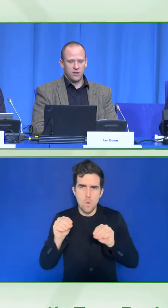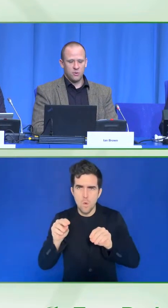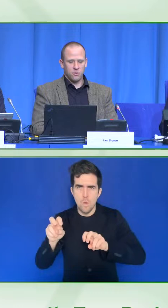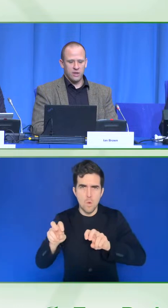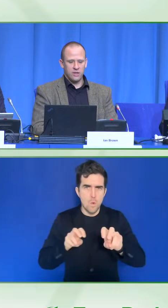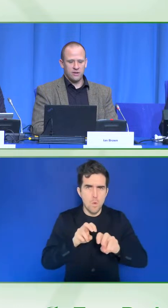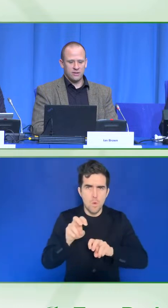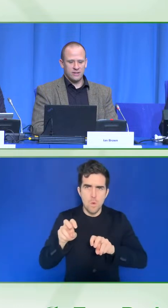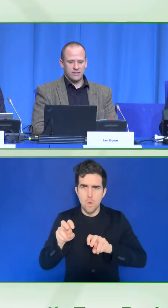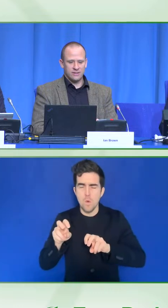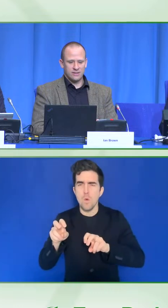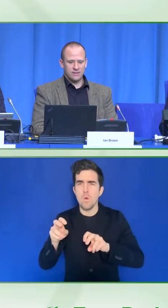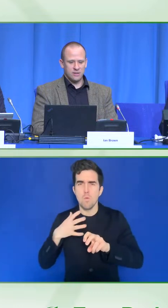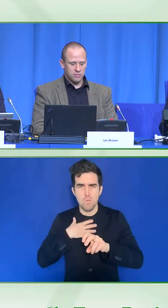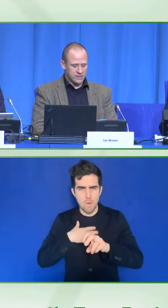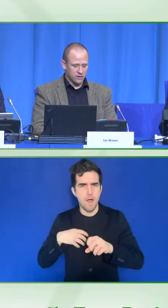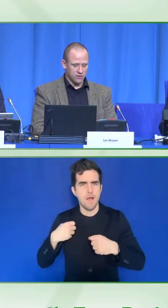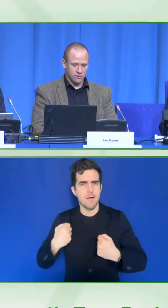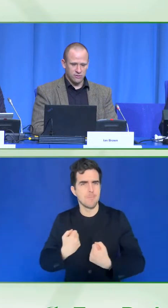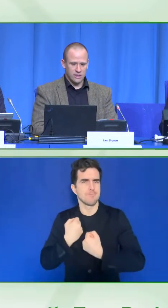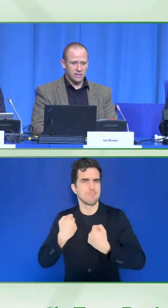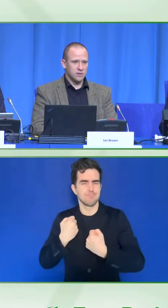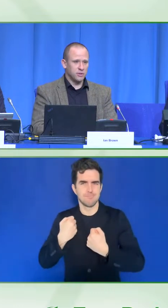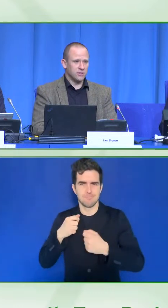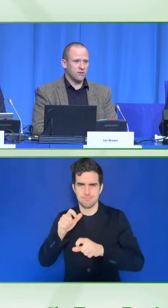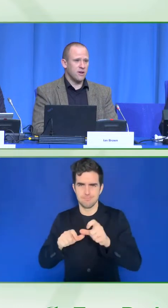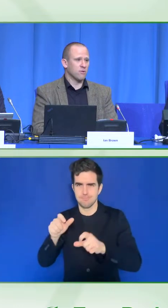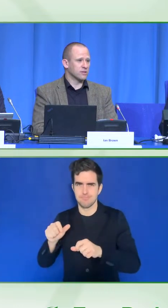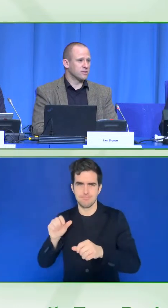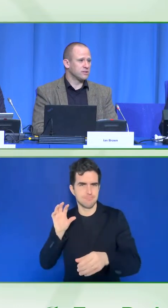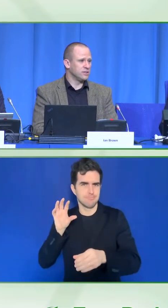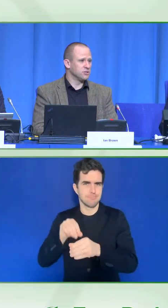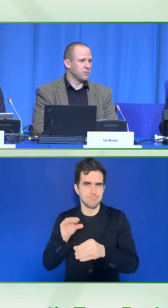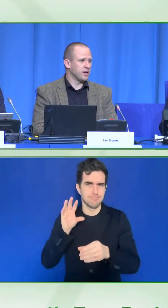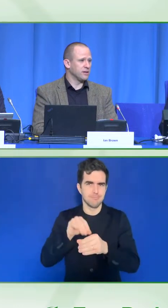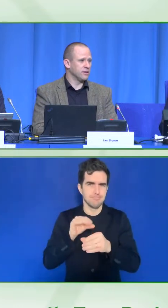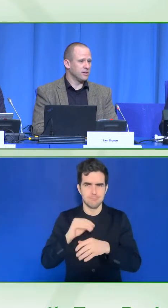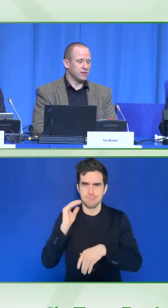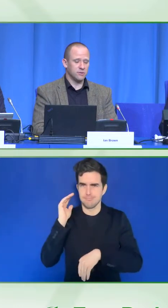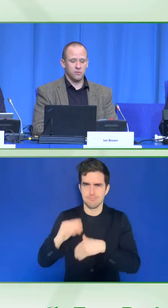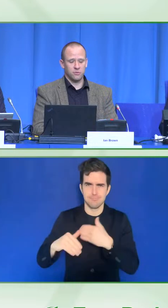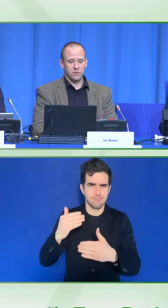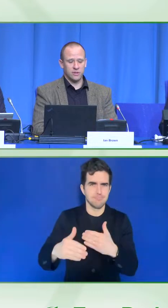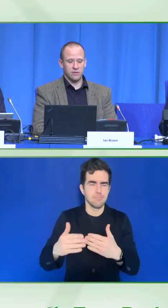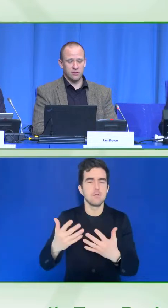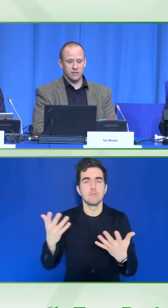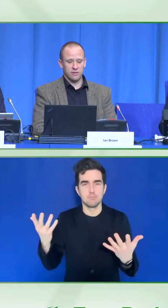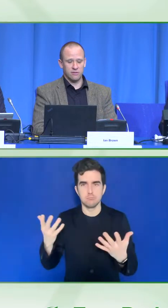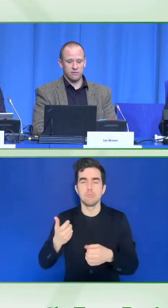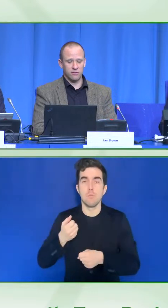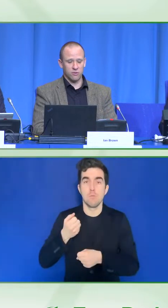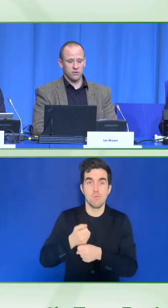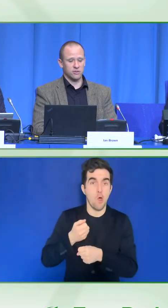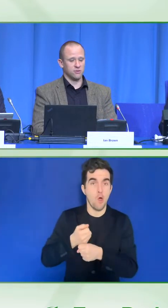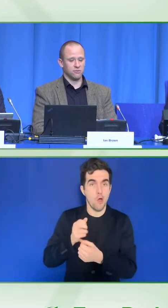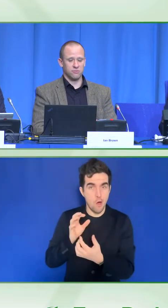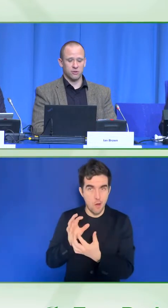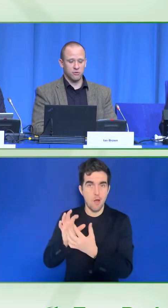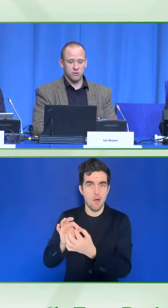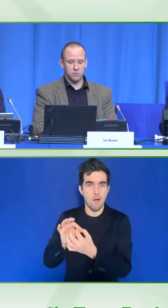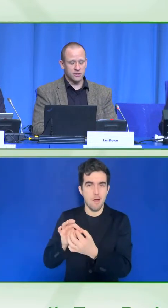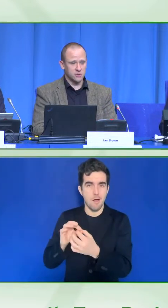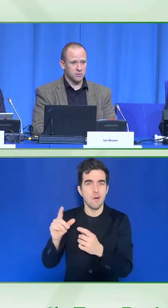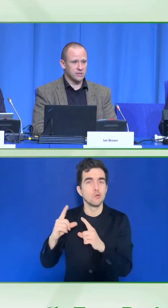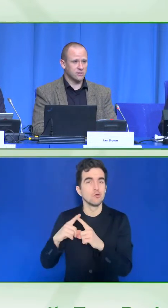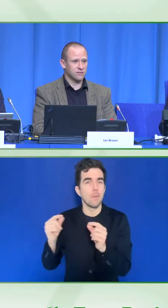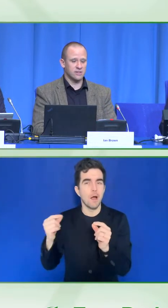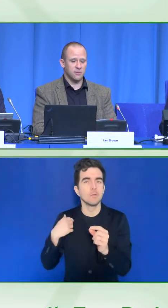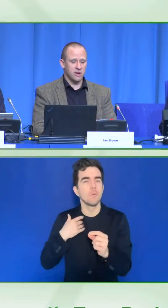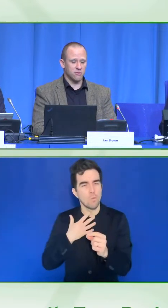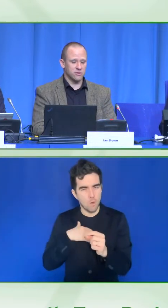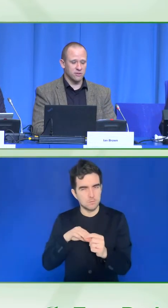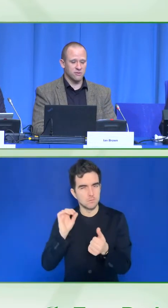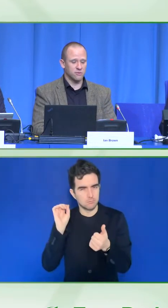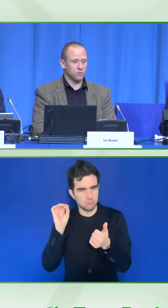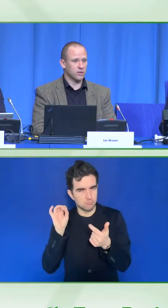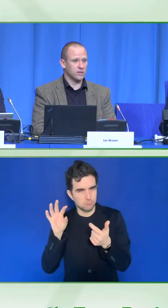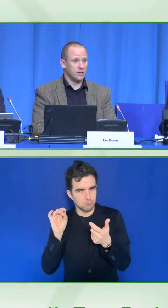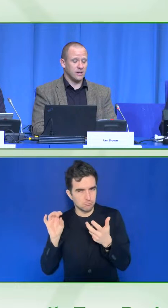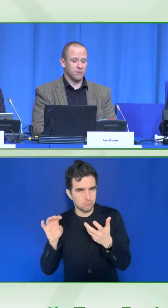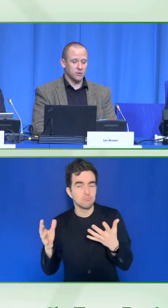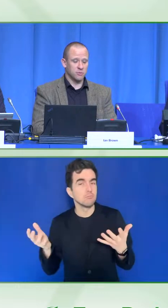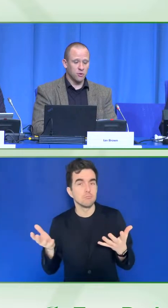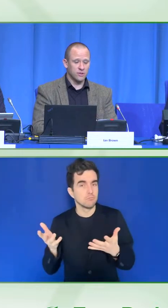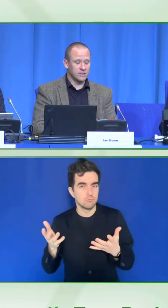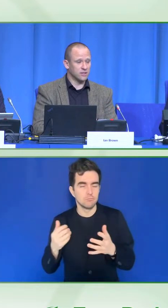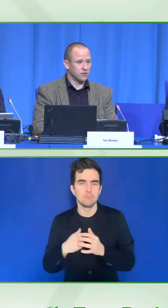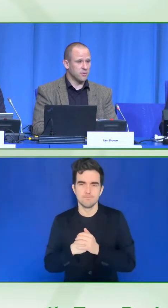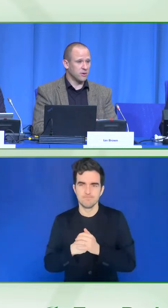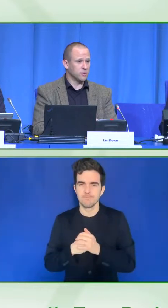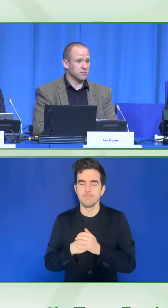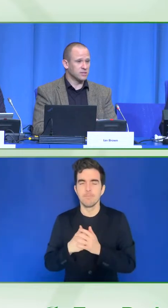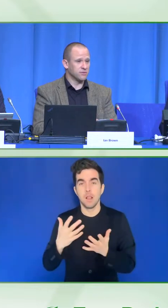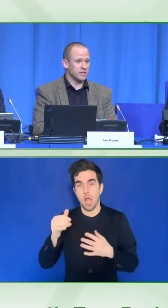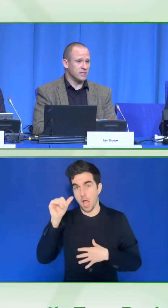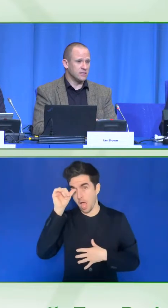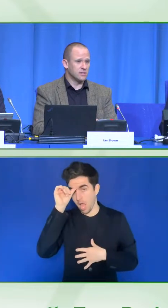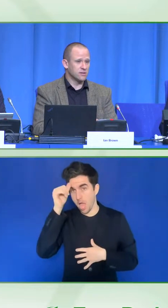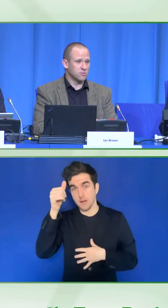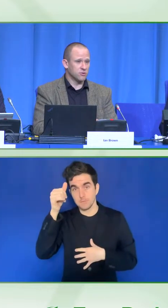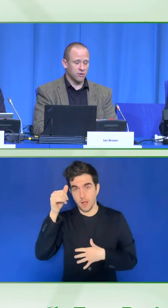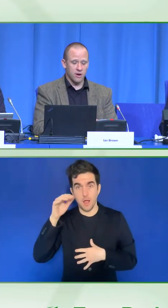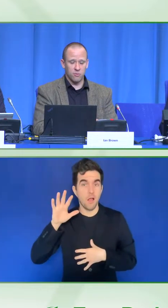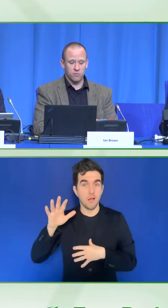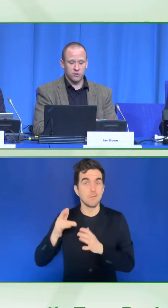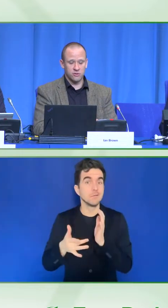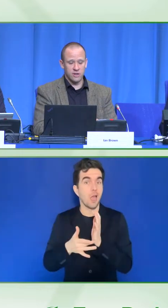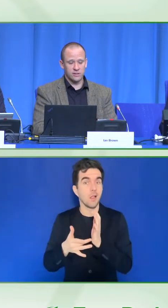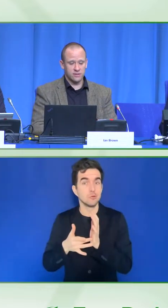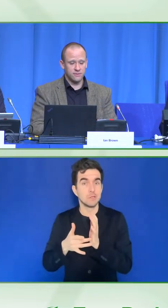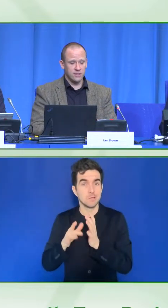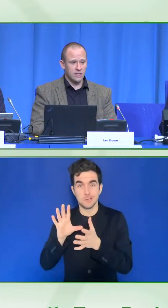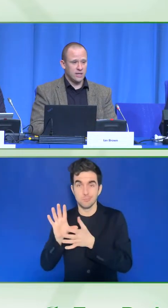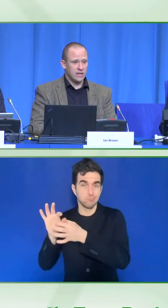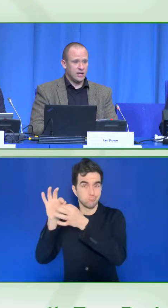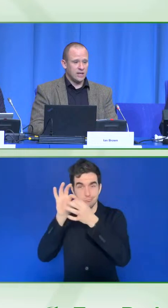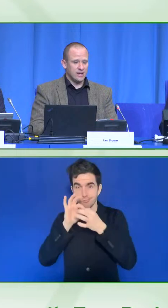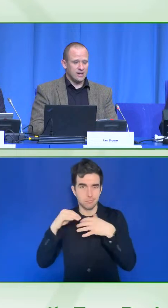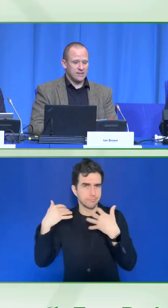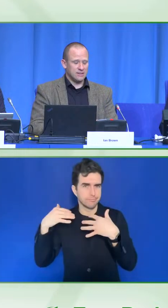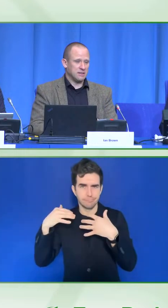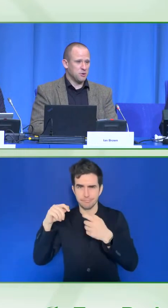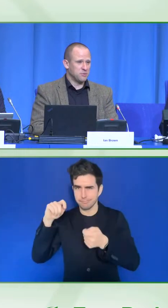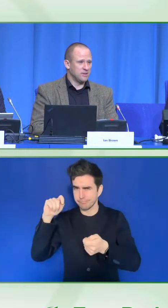We heavily focus on education and employment for people with disabilities because then